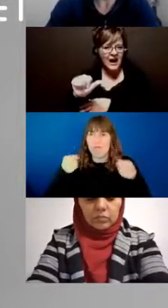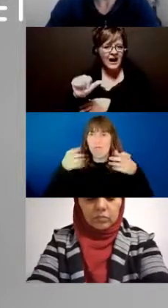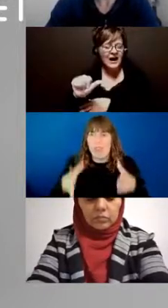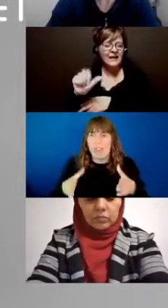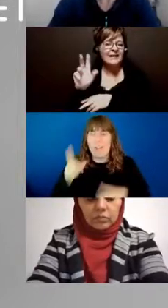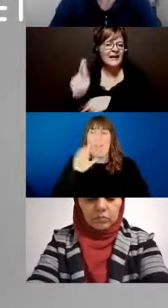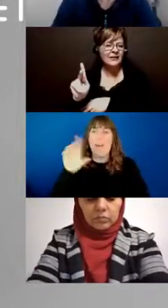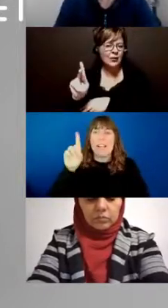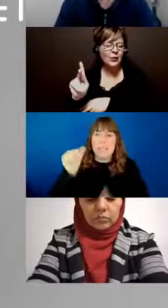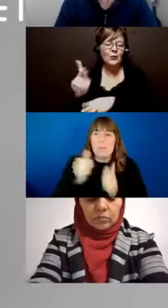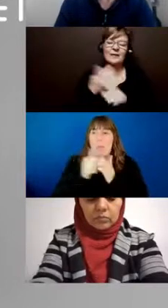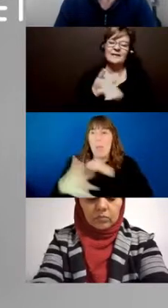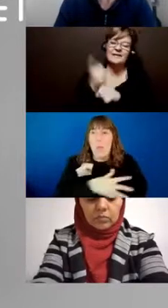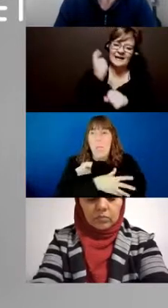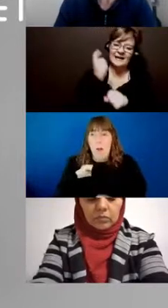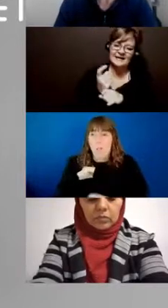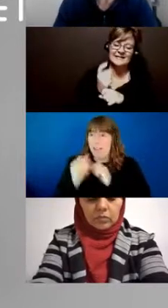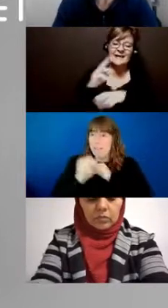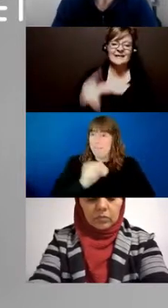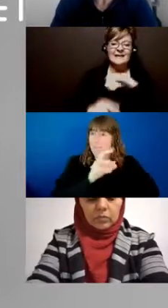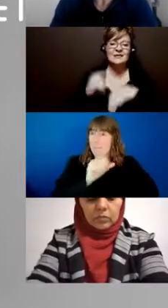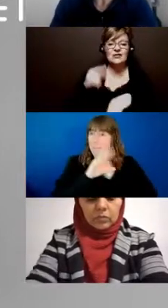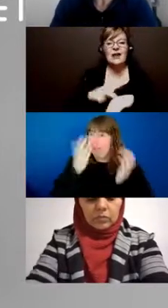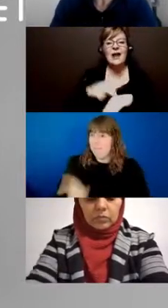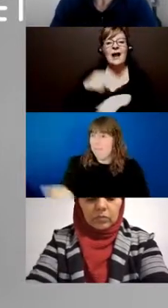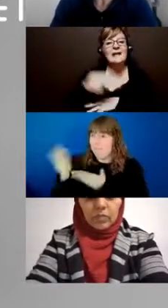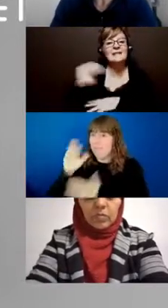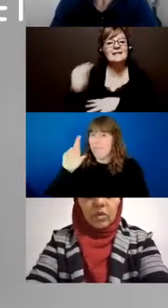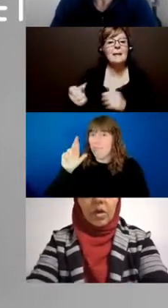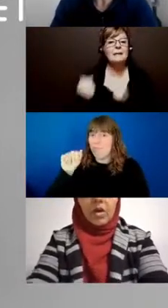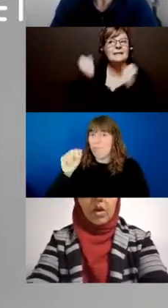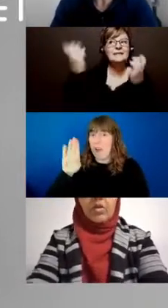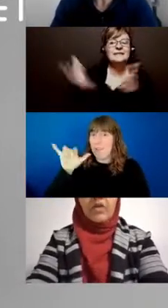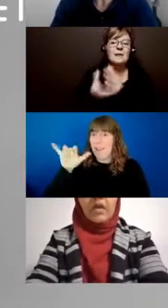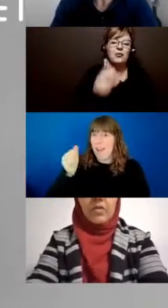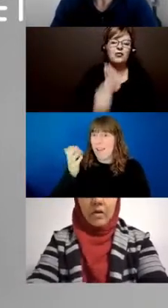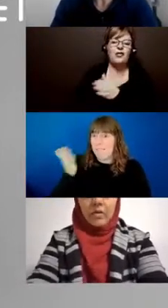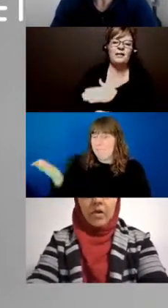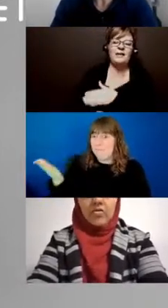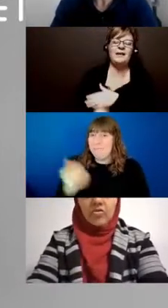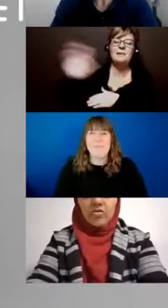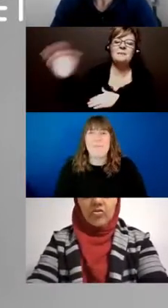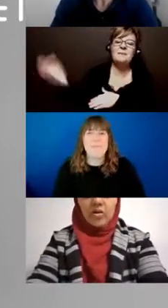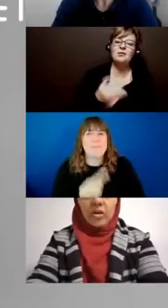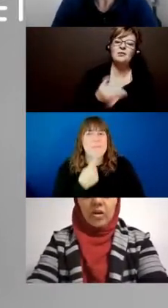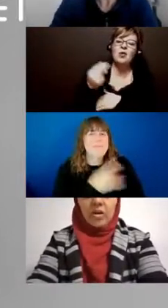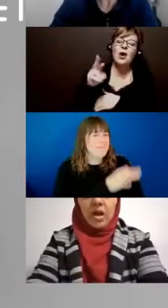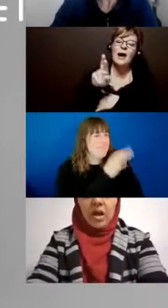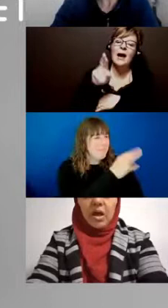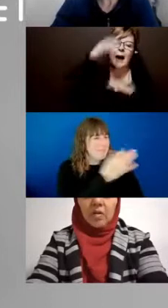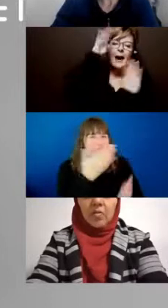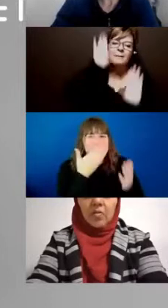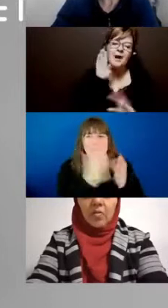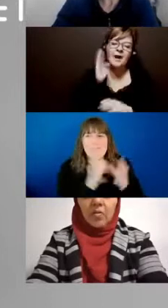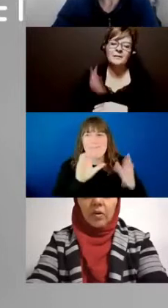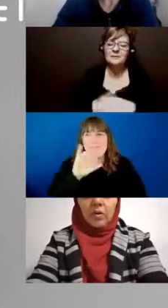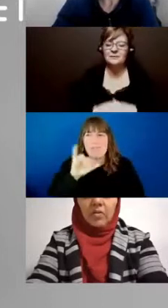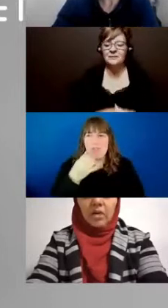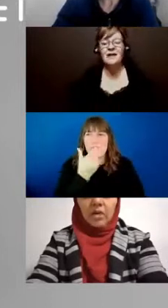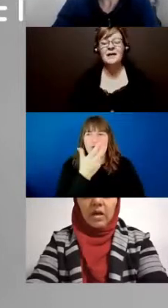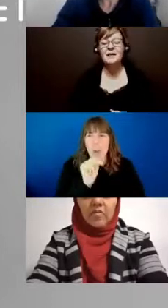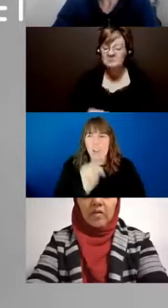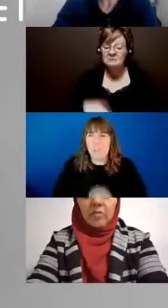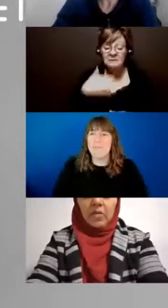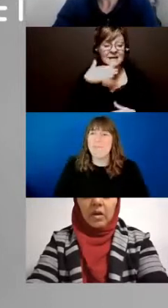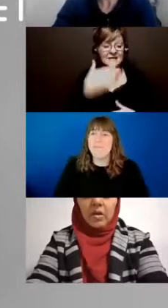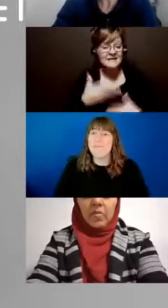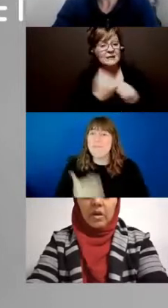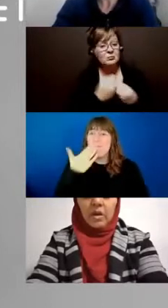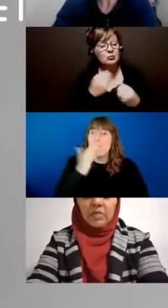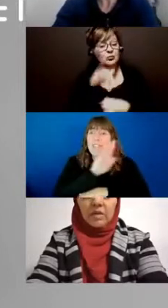she will say a few words rabia thank you very much john uh good evening everyone my name is